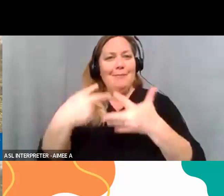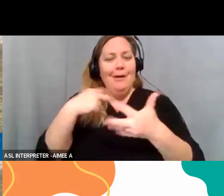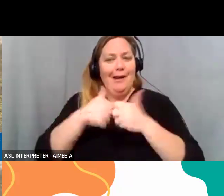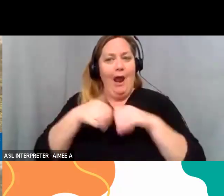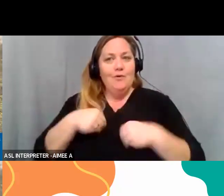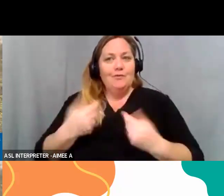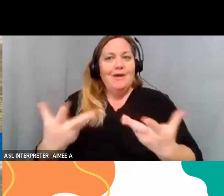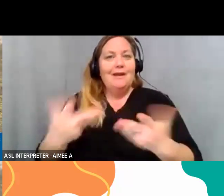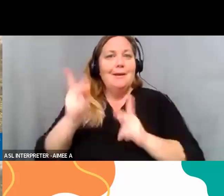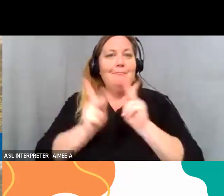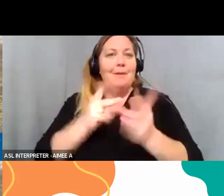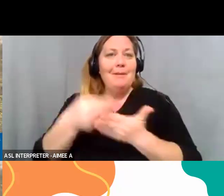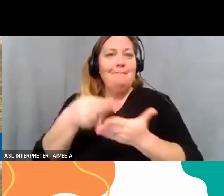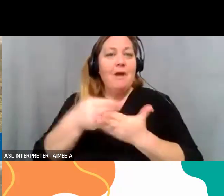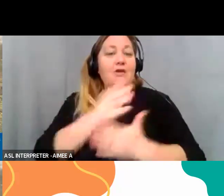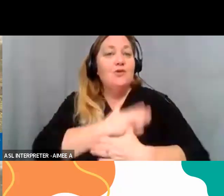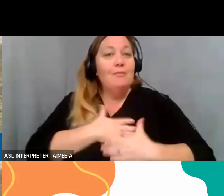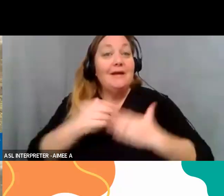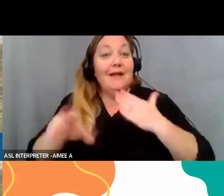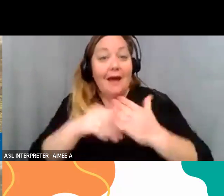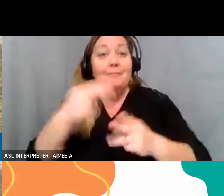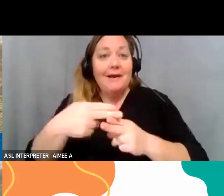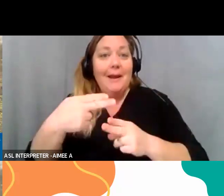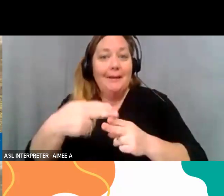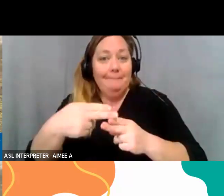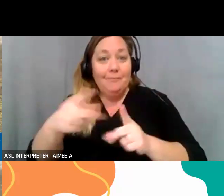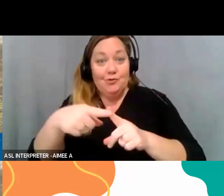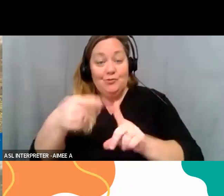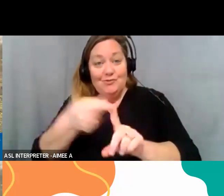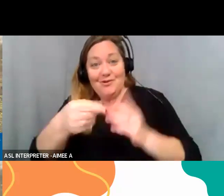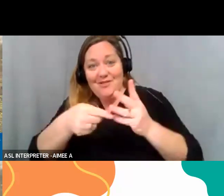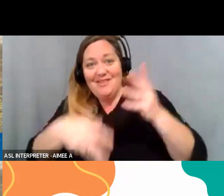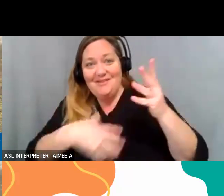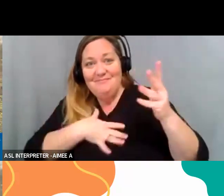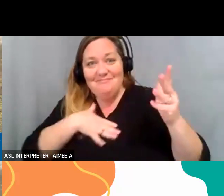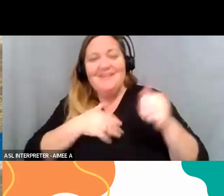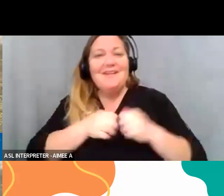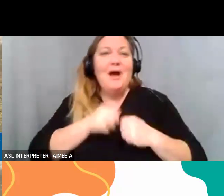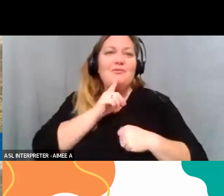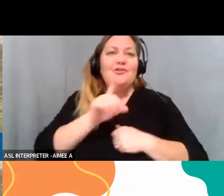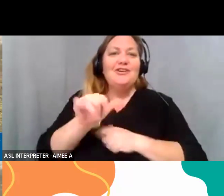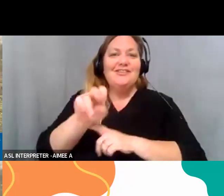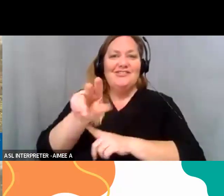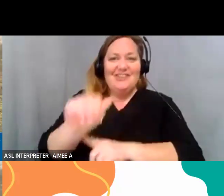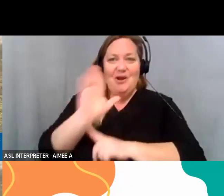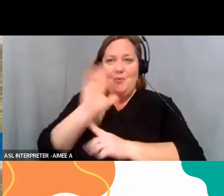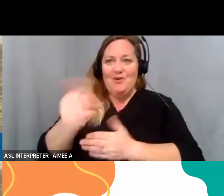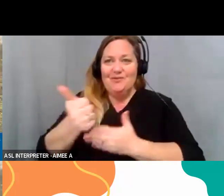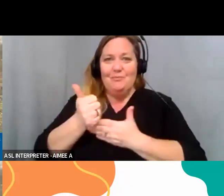money. So please add my name to the list, and I'm sure Gina will support that. You know the CASF,